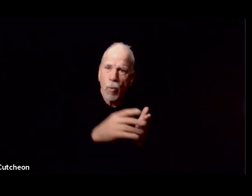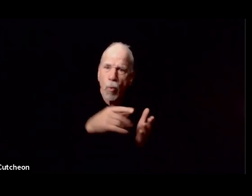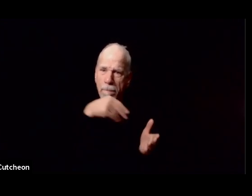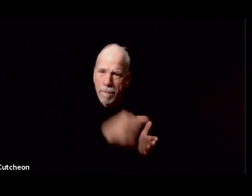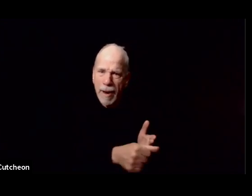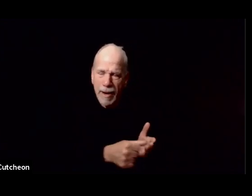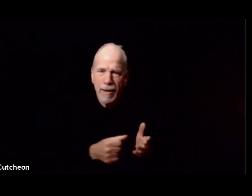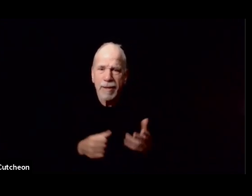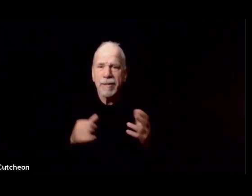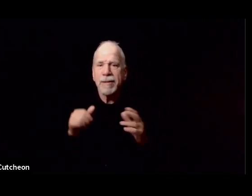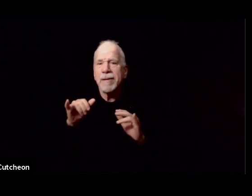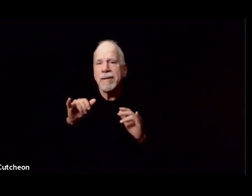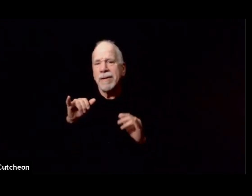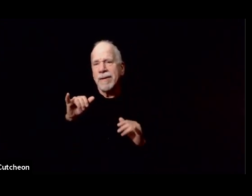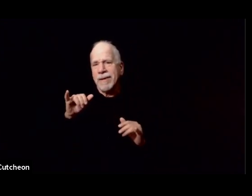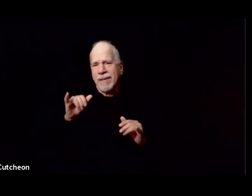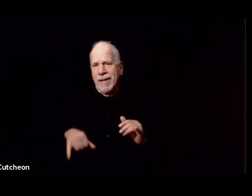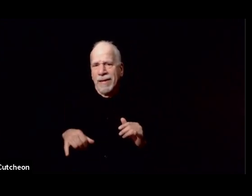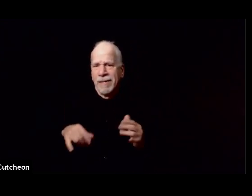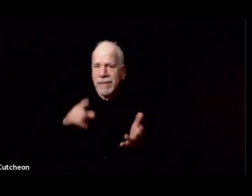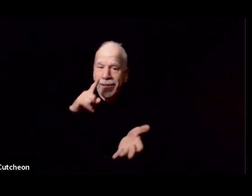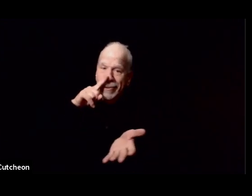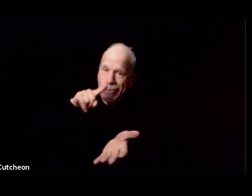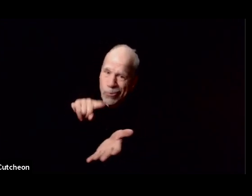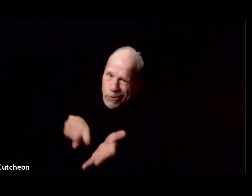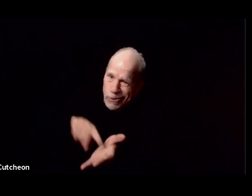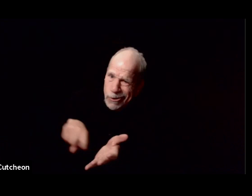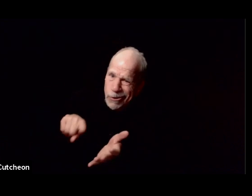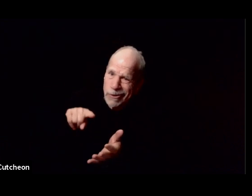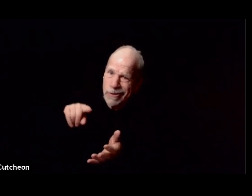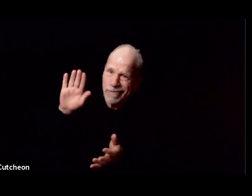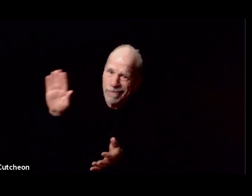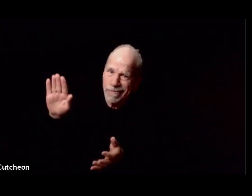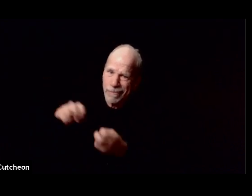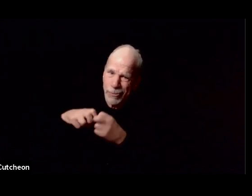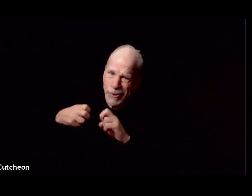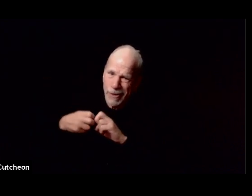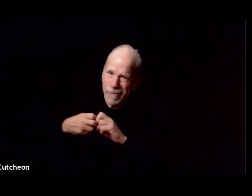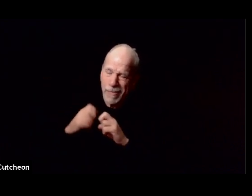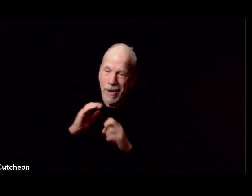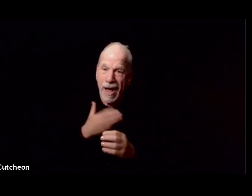has expanded to include asymptomatic testing but it is very much the state's commitment